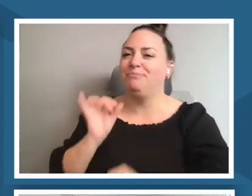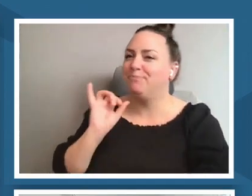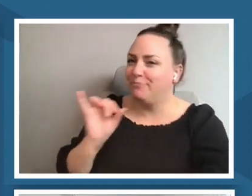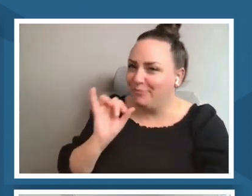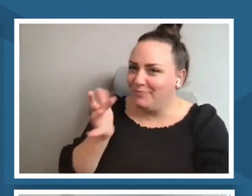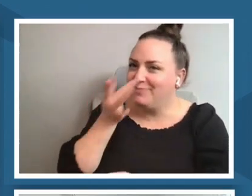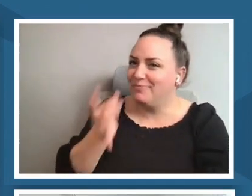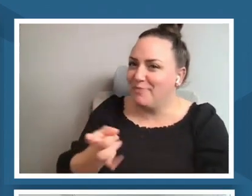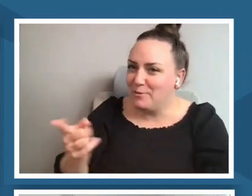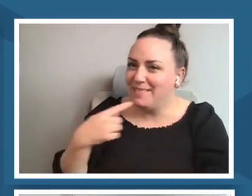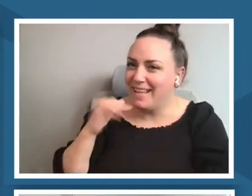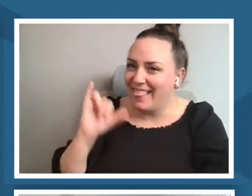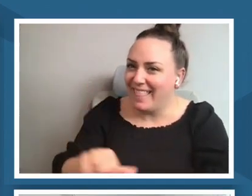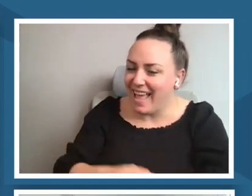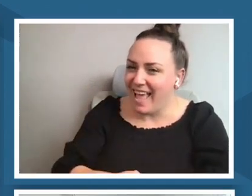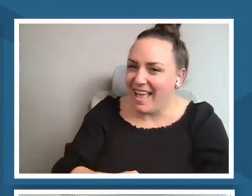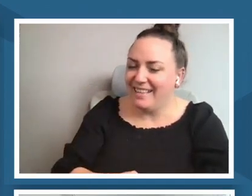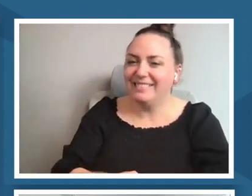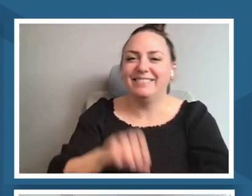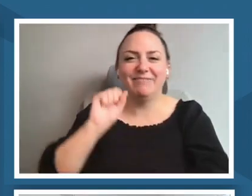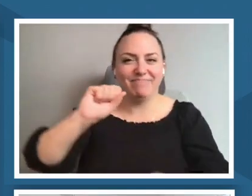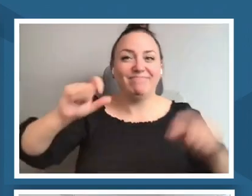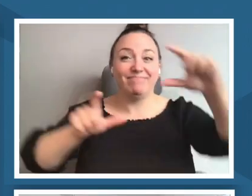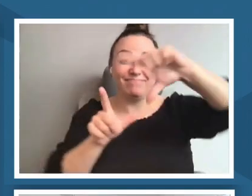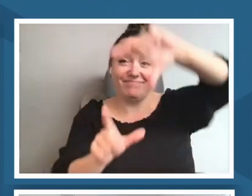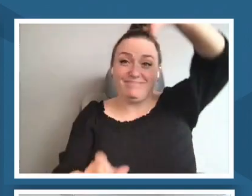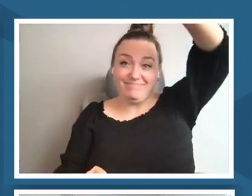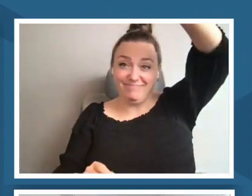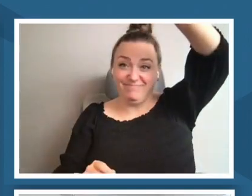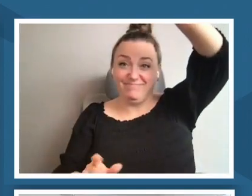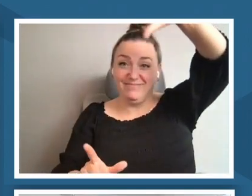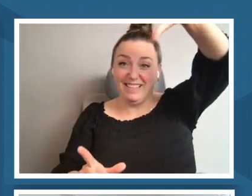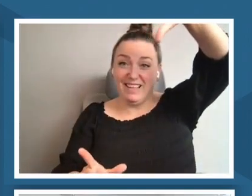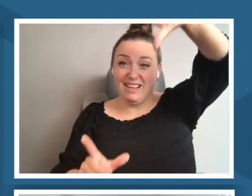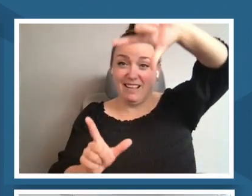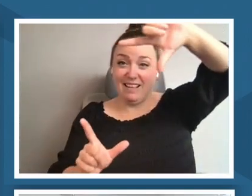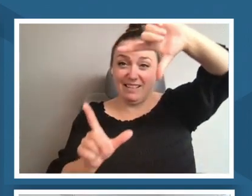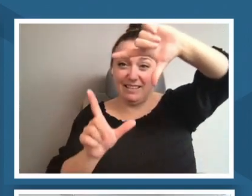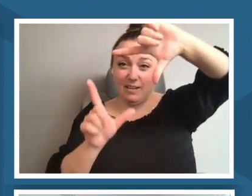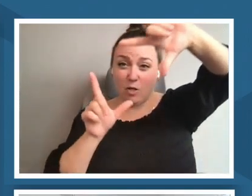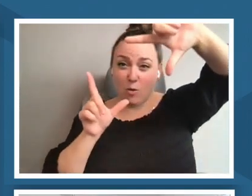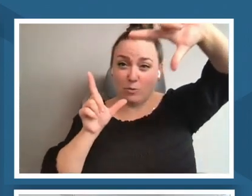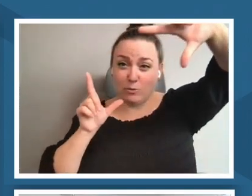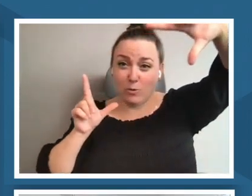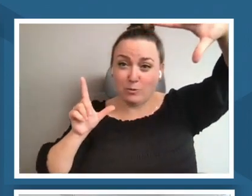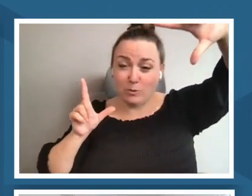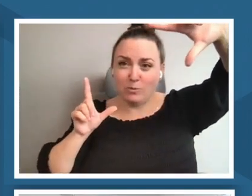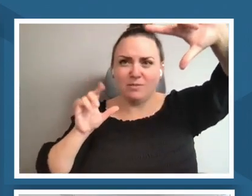the scale of the image this feeling of like this length